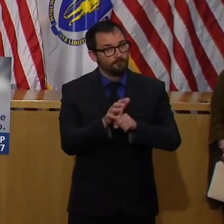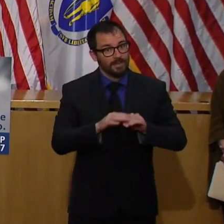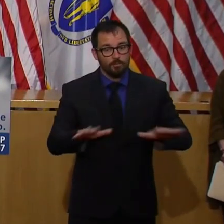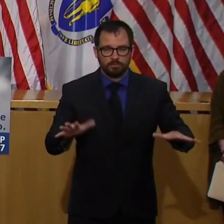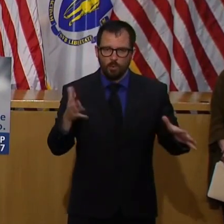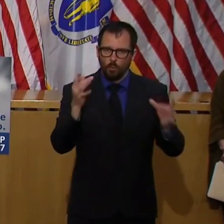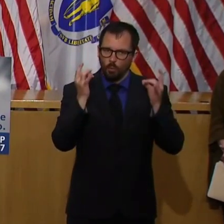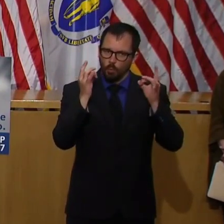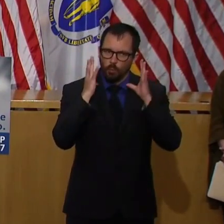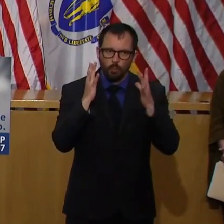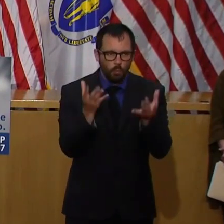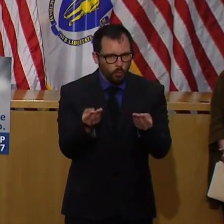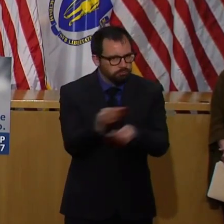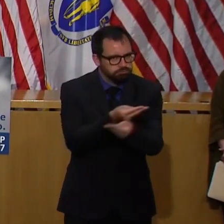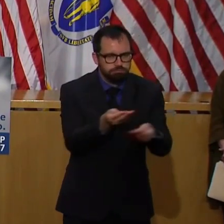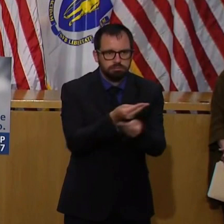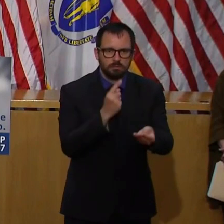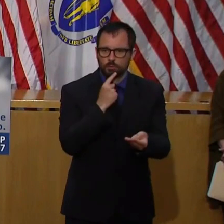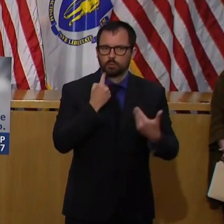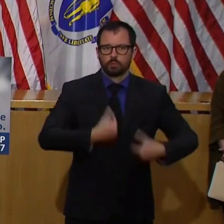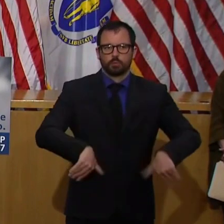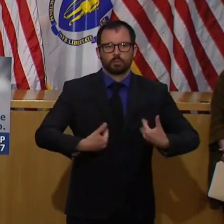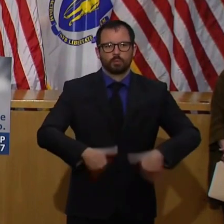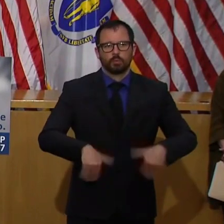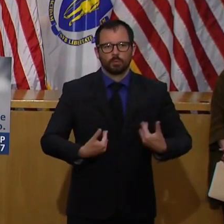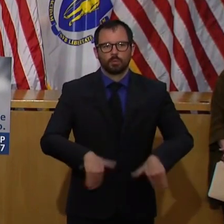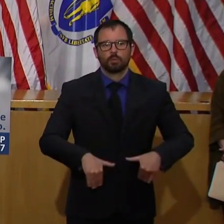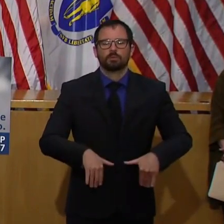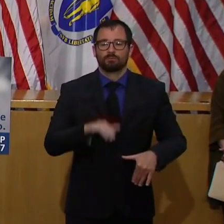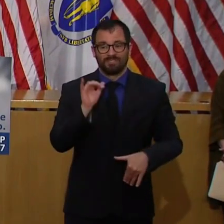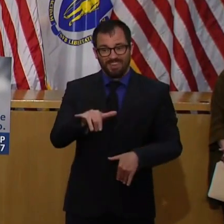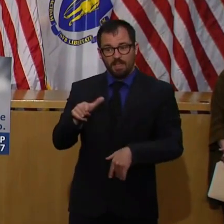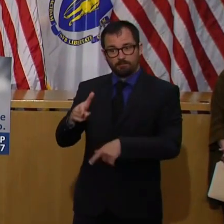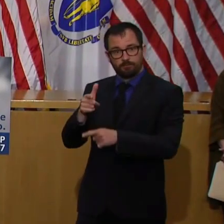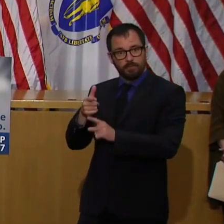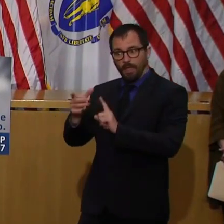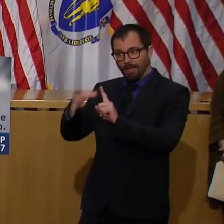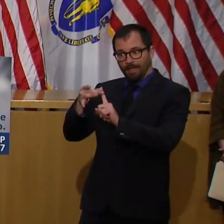LIKE COVID-19 TRACING IS A CRITICAL PART OF HOW WE TAKE